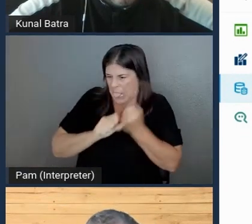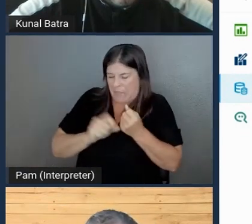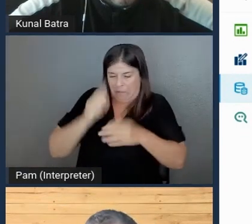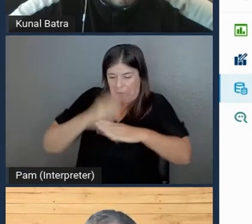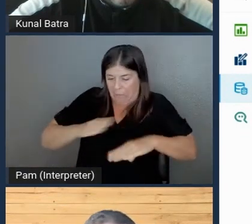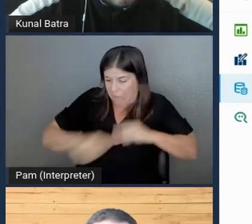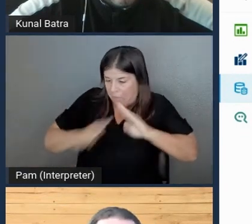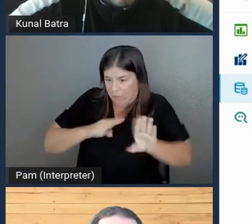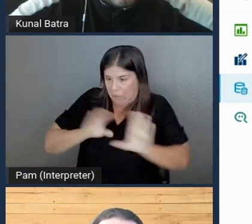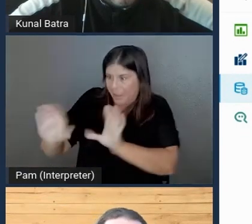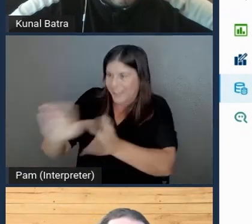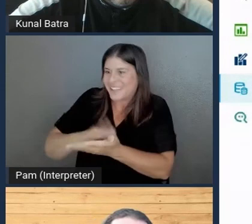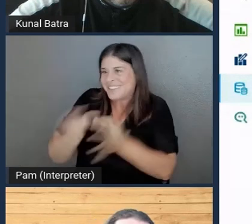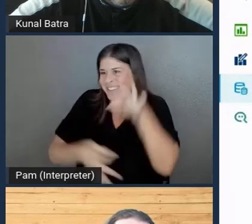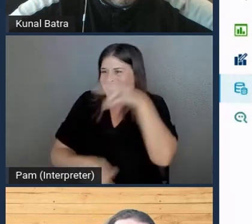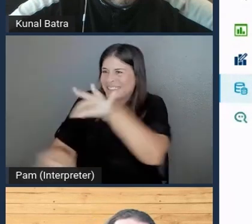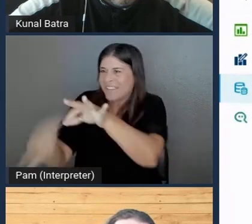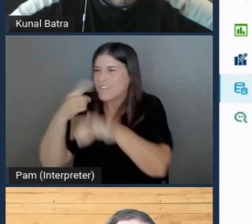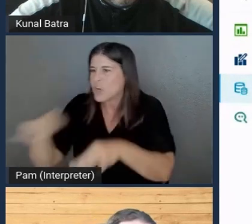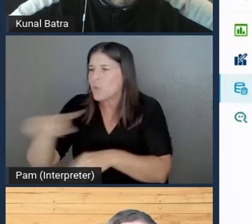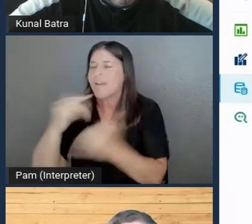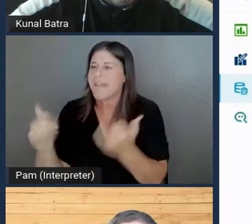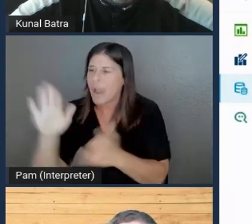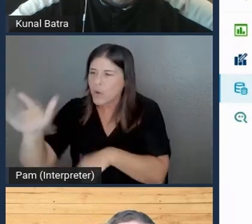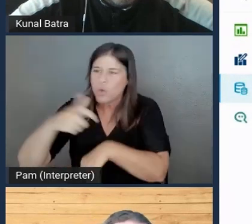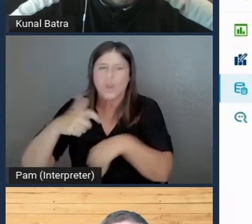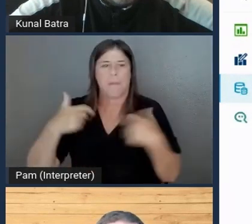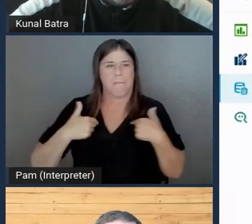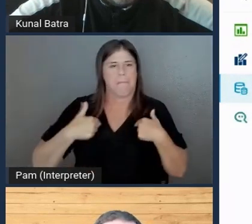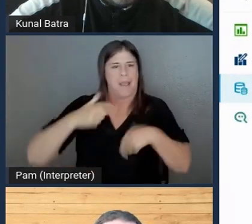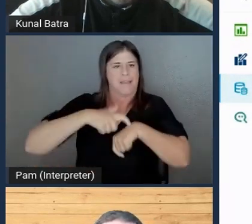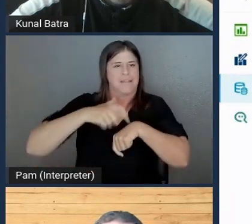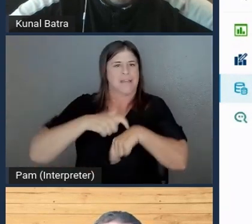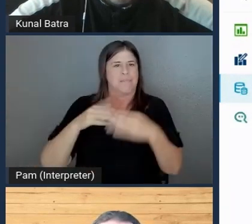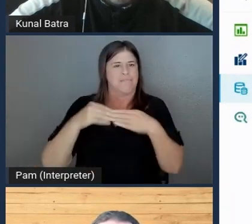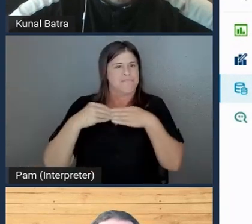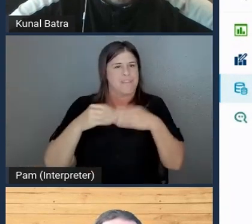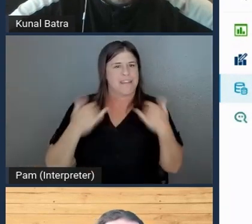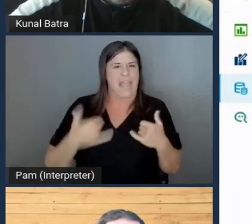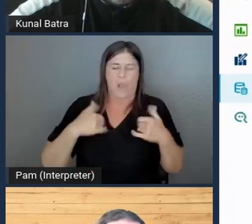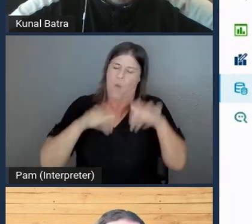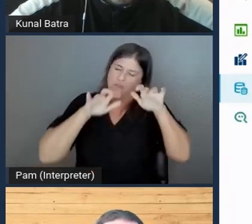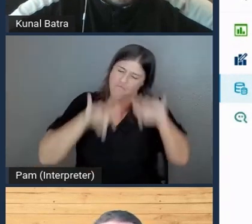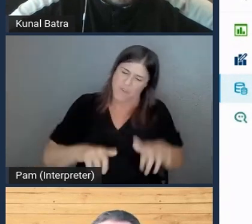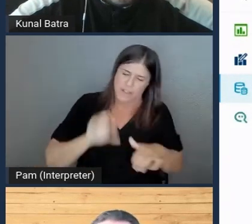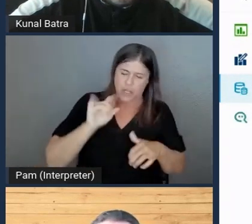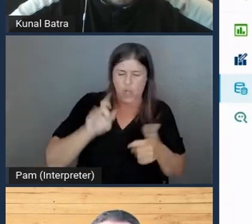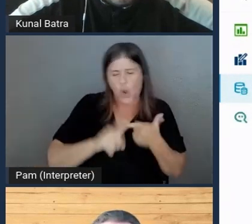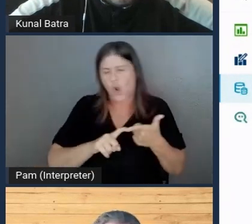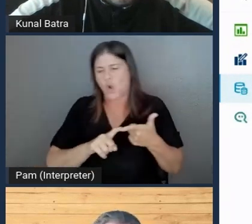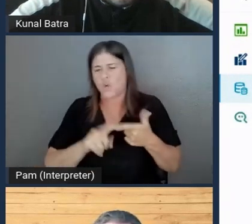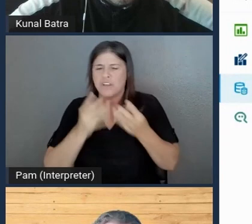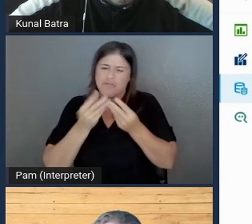And so now, your time is freed up to start writing that code and solving those - Absolutely. deep technical problems you wanna solve. Exactly.